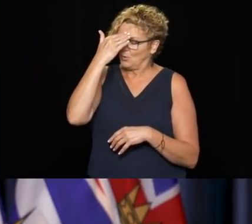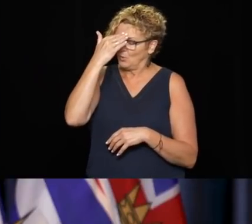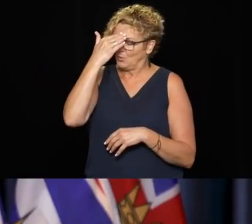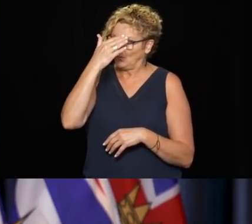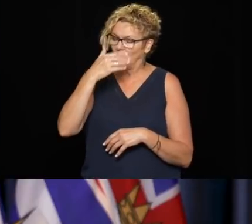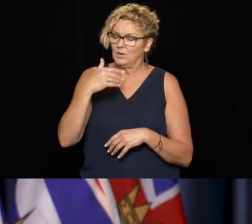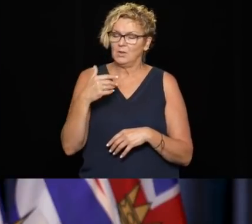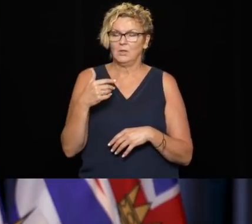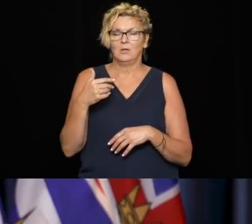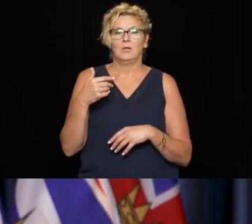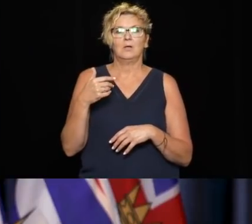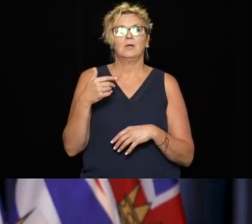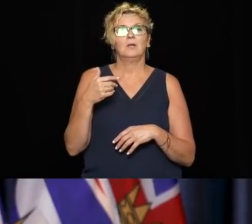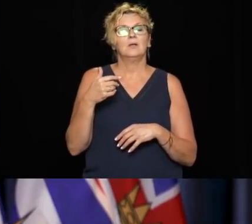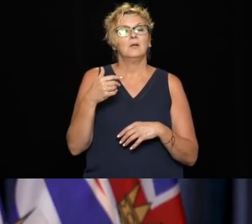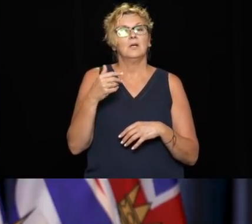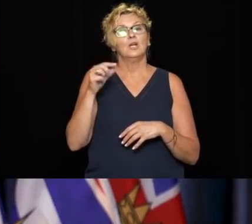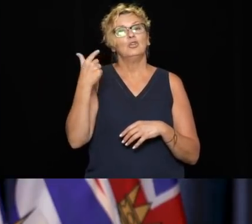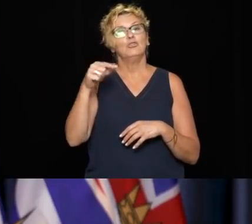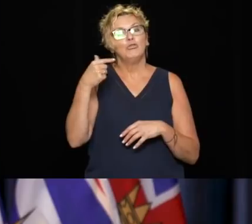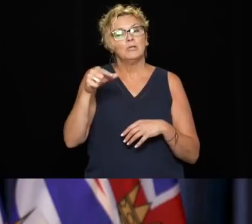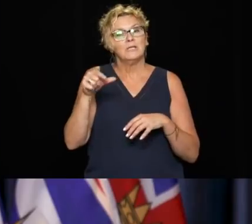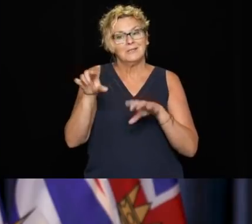the green caucus,